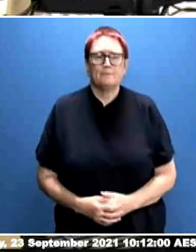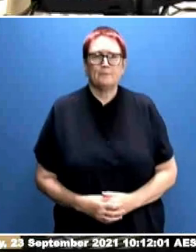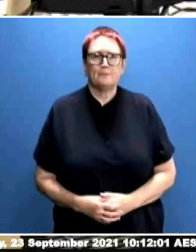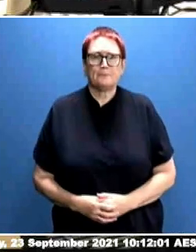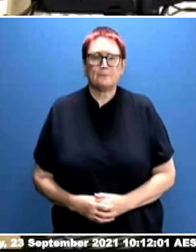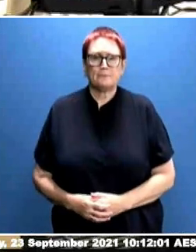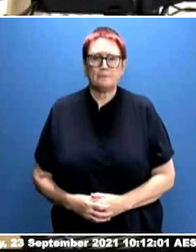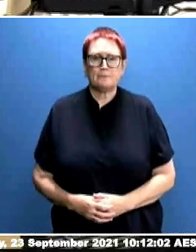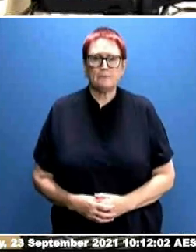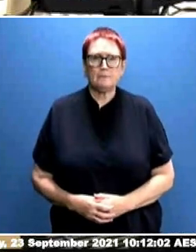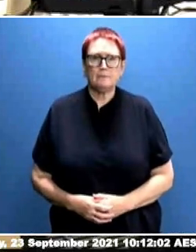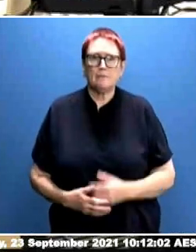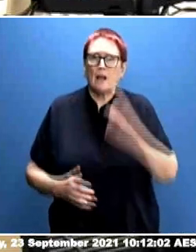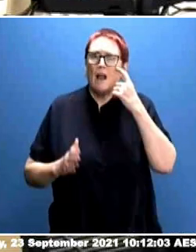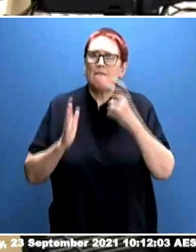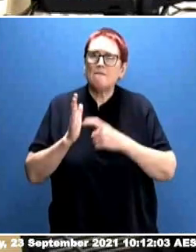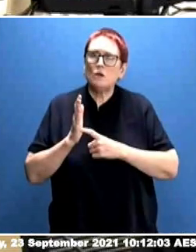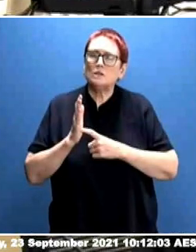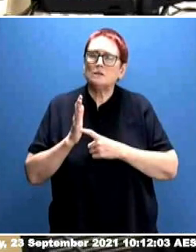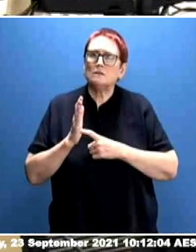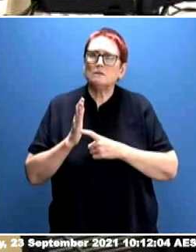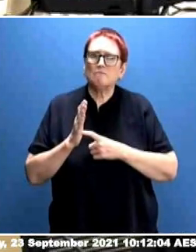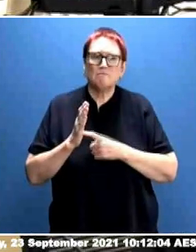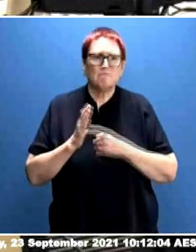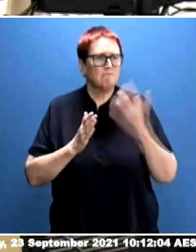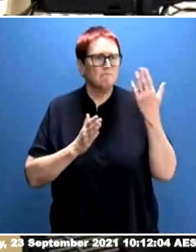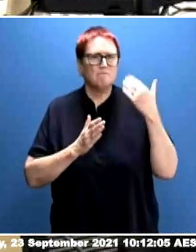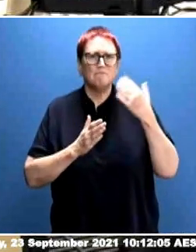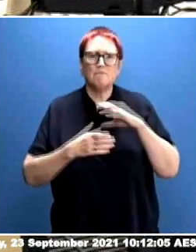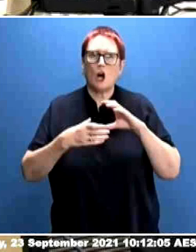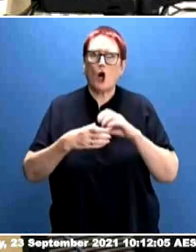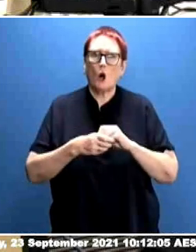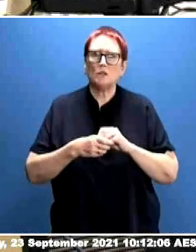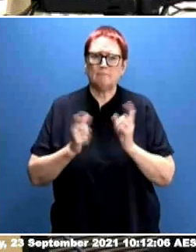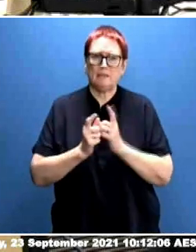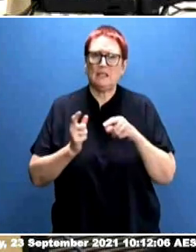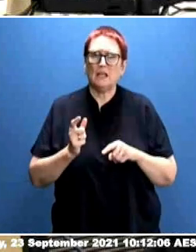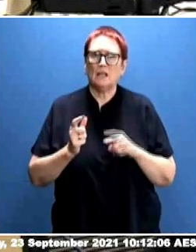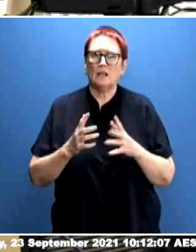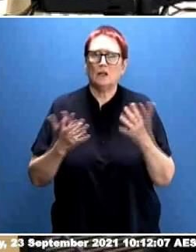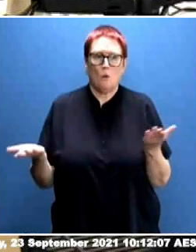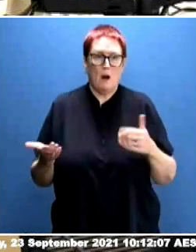May I first acknowledge the traditional inhabitants of the lands on which we're meeting from here today, the land on which I live and work,